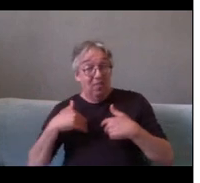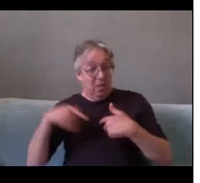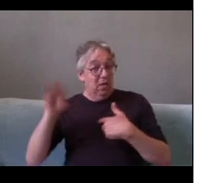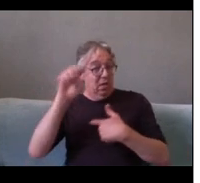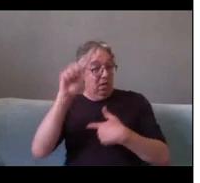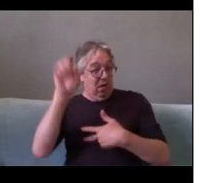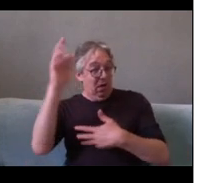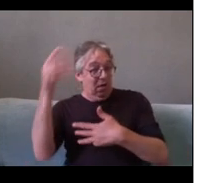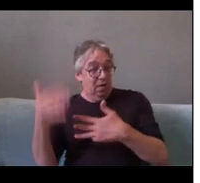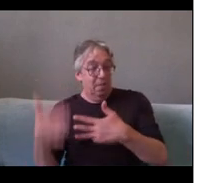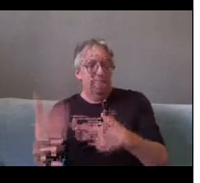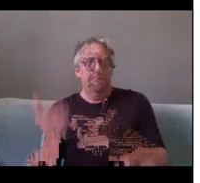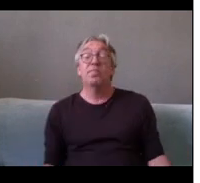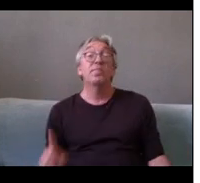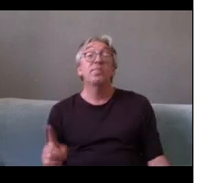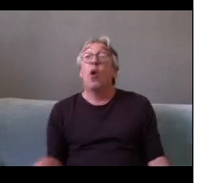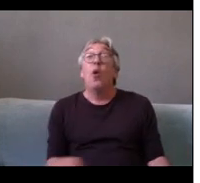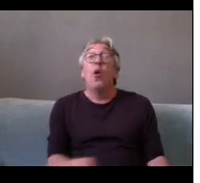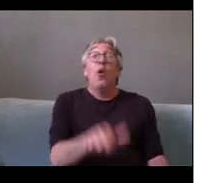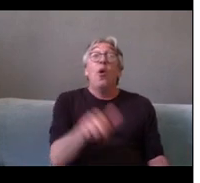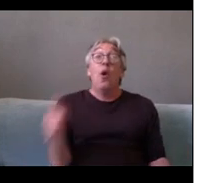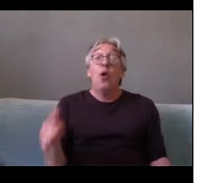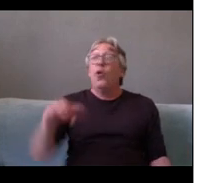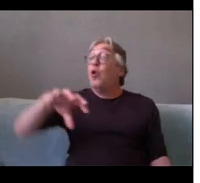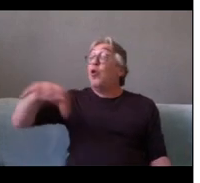people face while performing daily activities